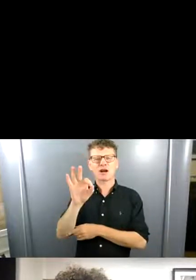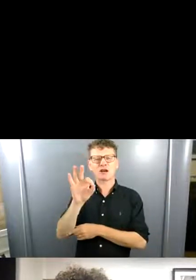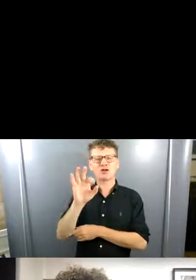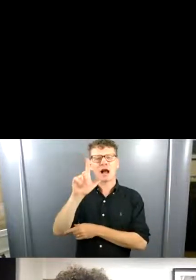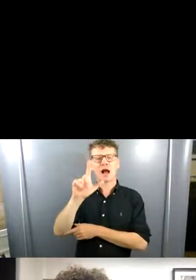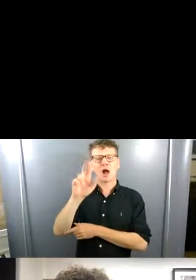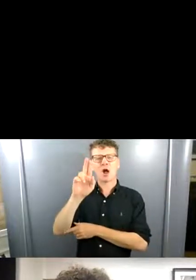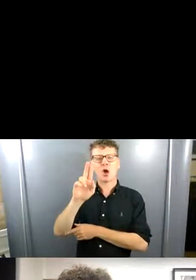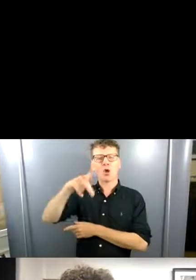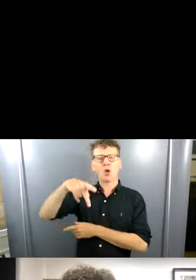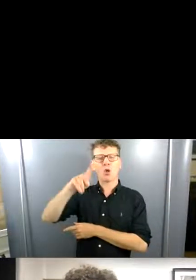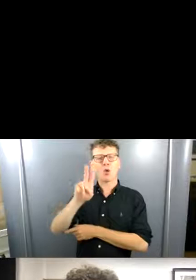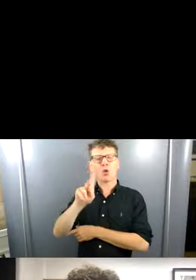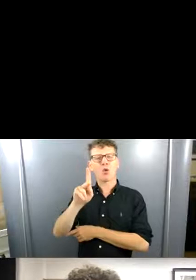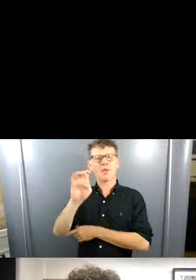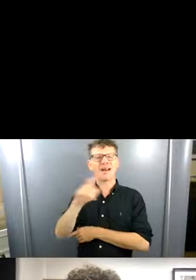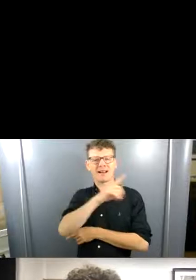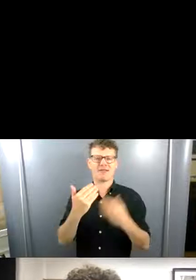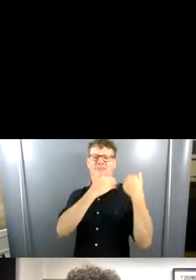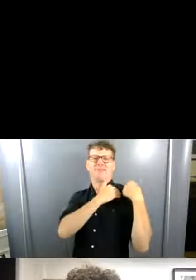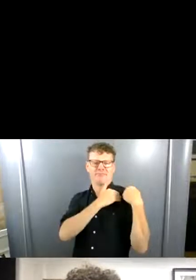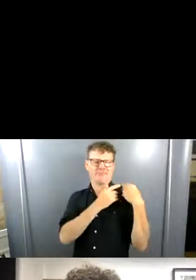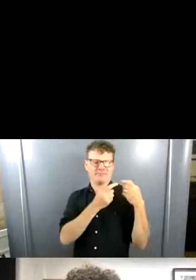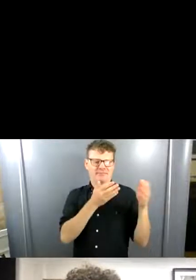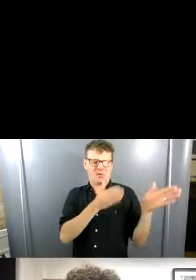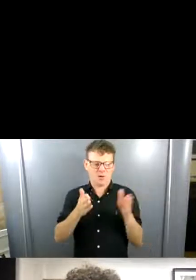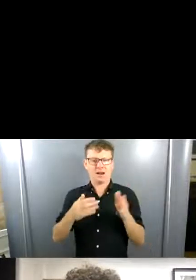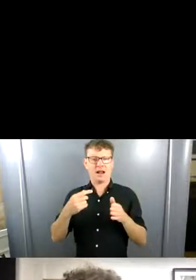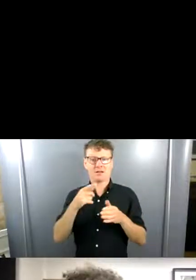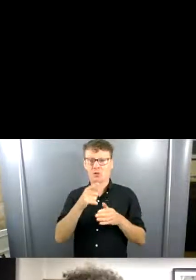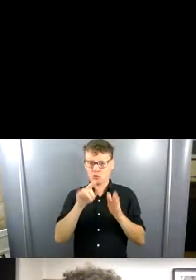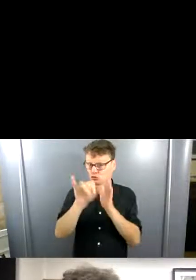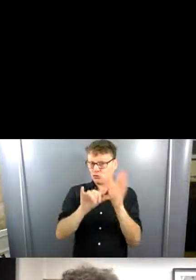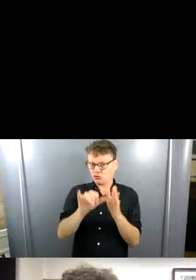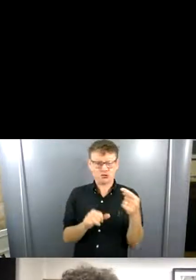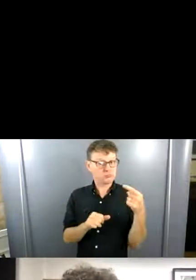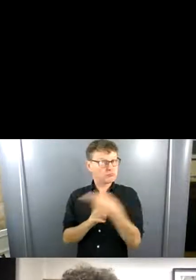with one of them so if you haven't caught them on youtube they're definitely worth a look